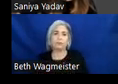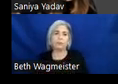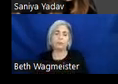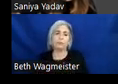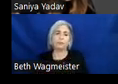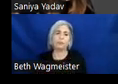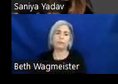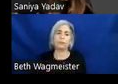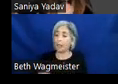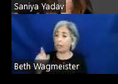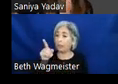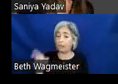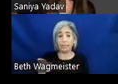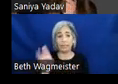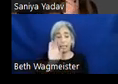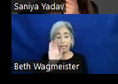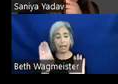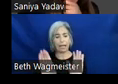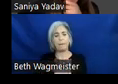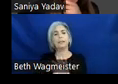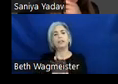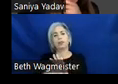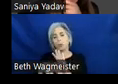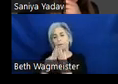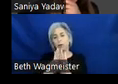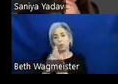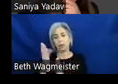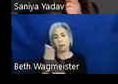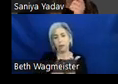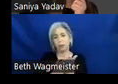This is an image of a review component consisting of large enough form fields,